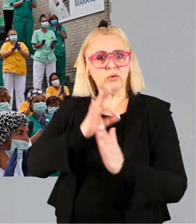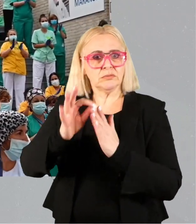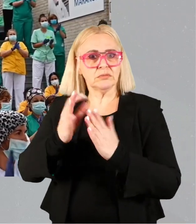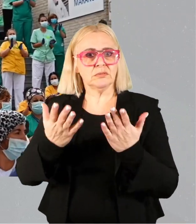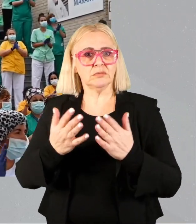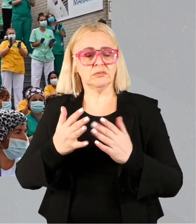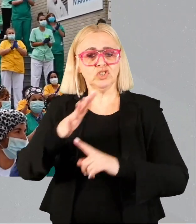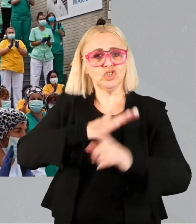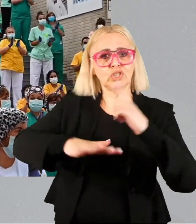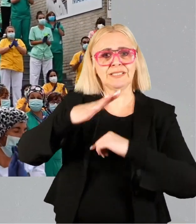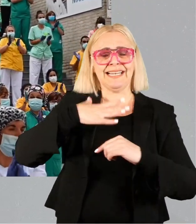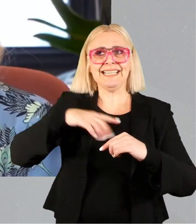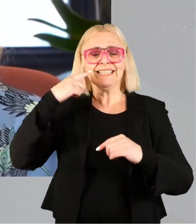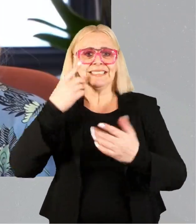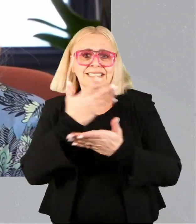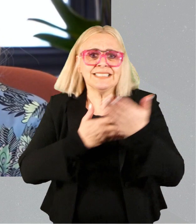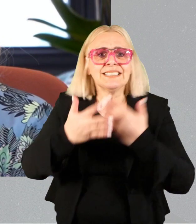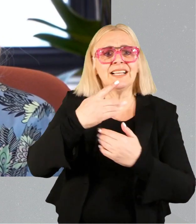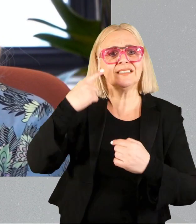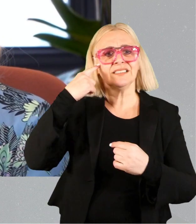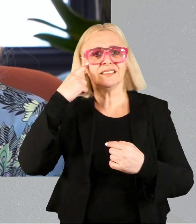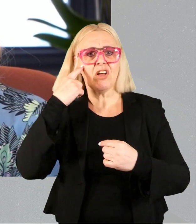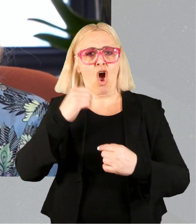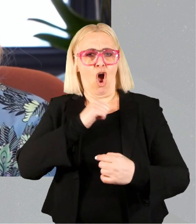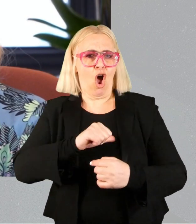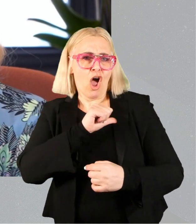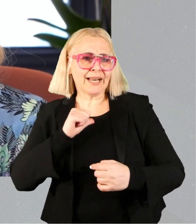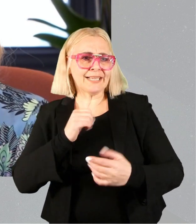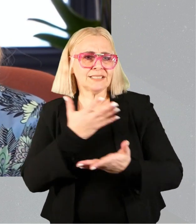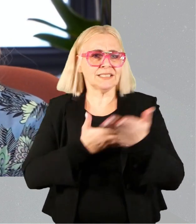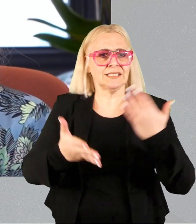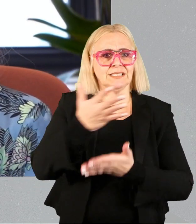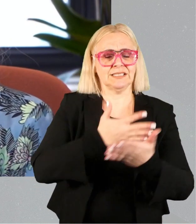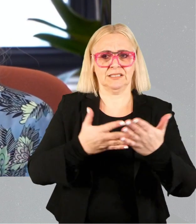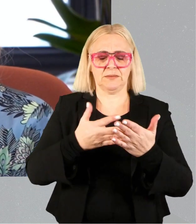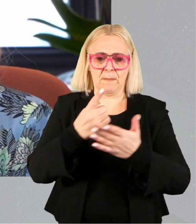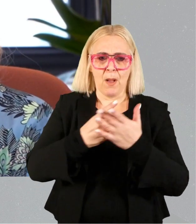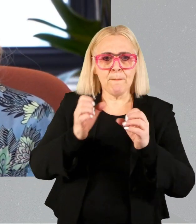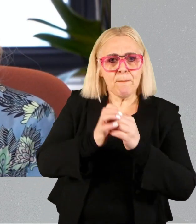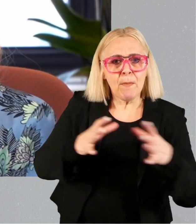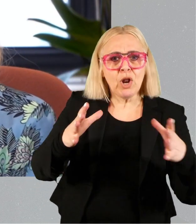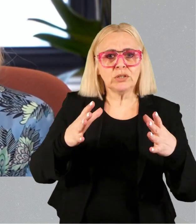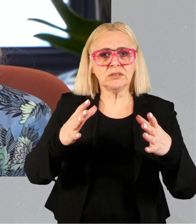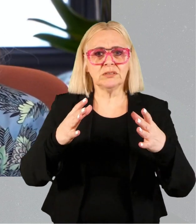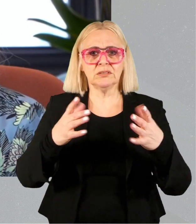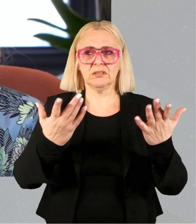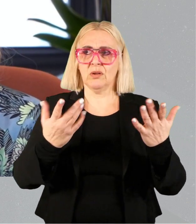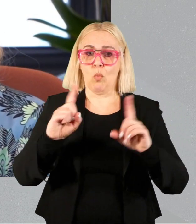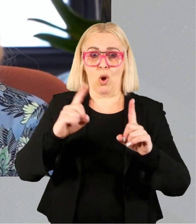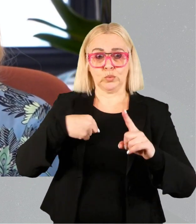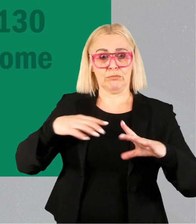really having an honest discussion with the population and about what we're willing to spend on health care and what we're going to cut back on.